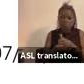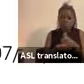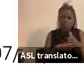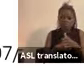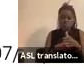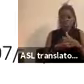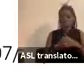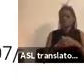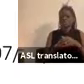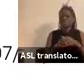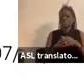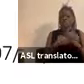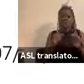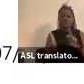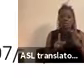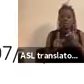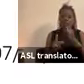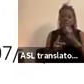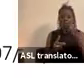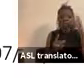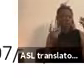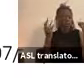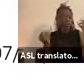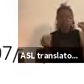about people who have covered and then fully vaccinated.